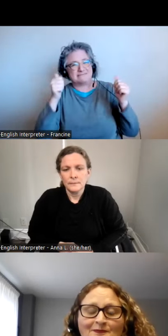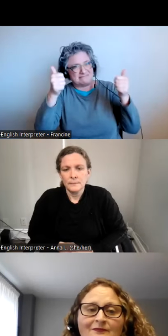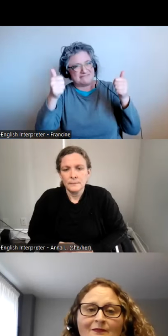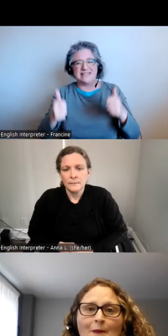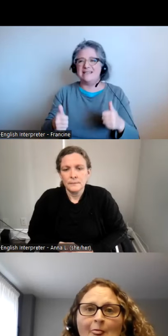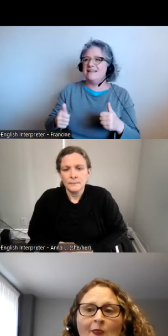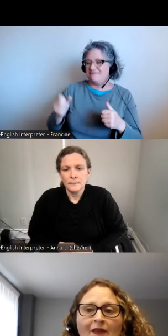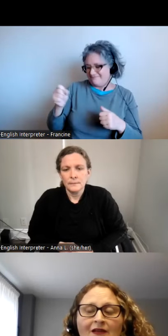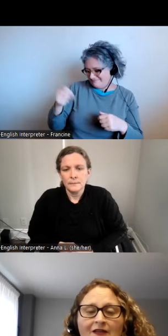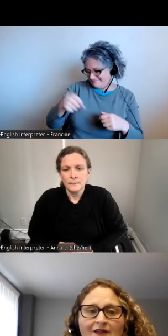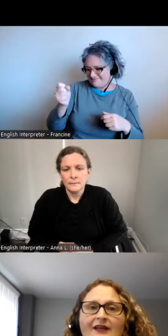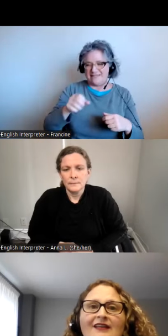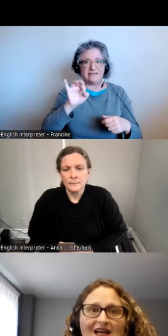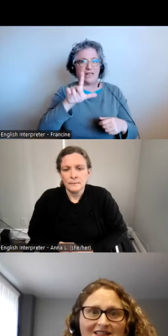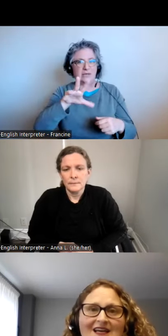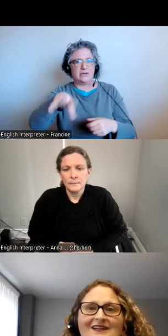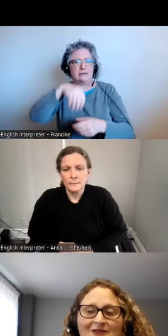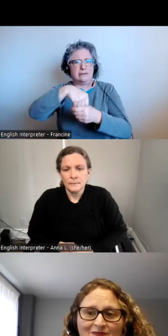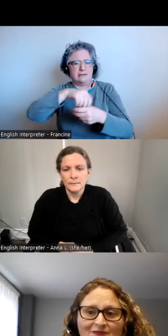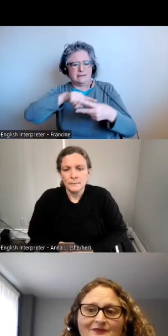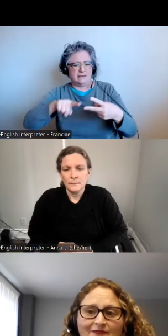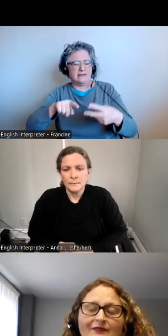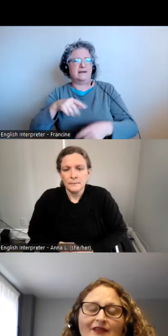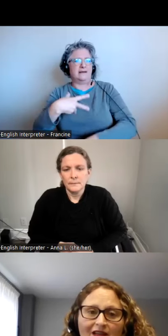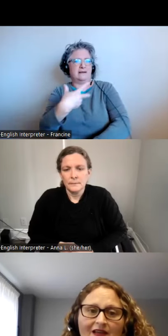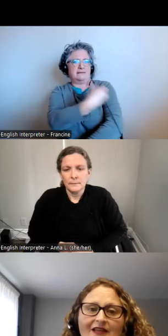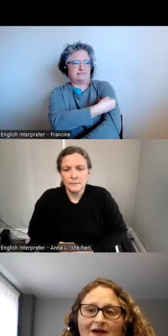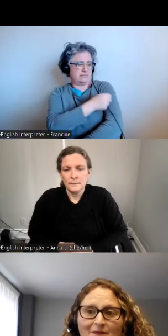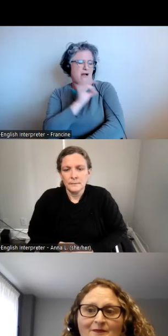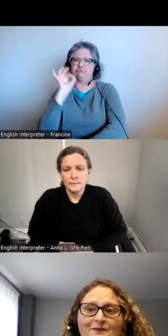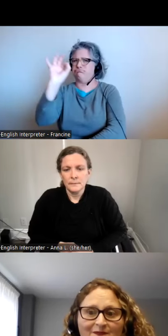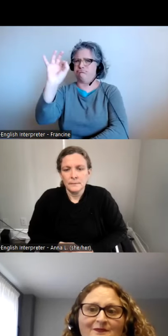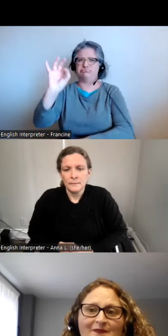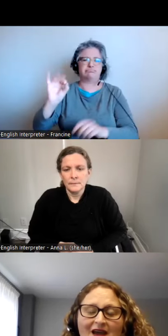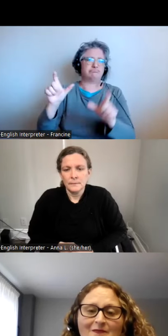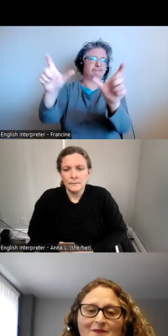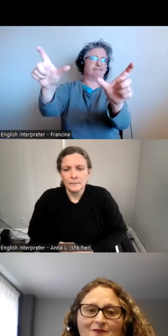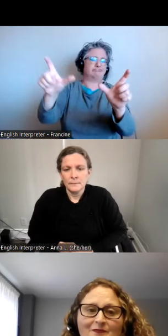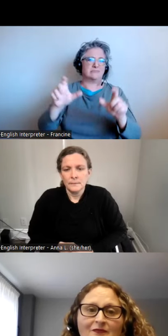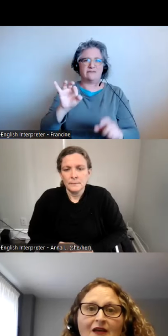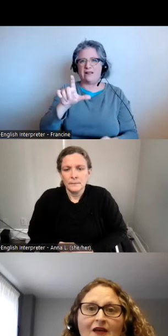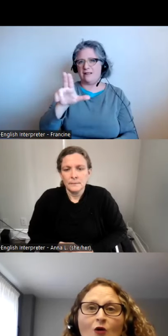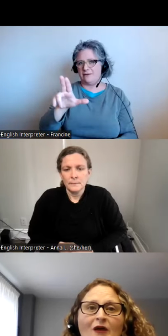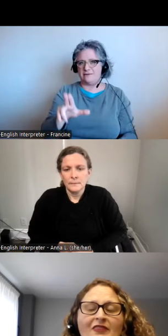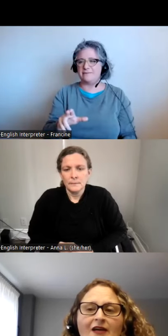. It's very effective this year. Some years not so much. But thankfully this year the flu shot